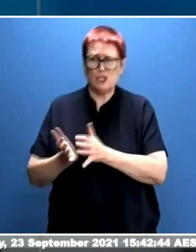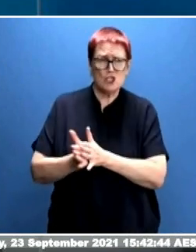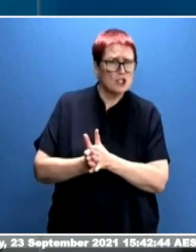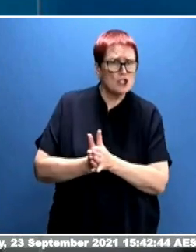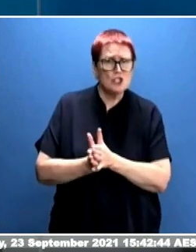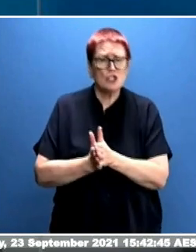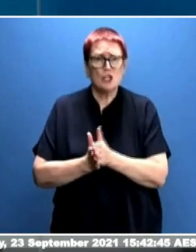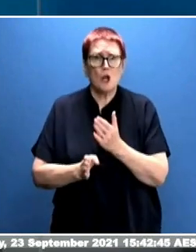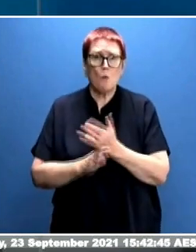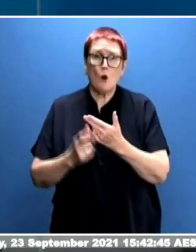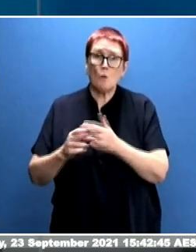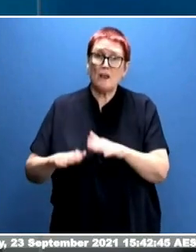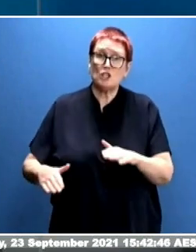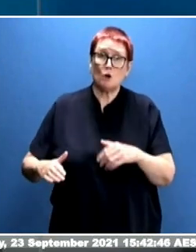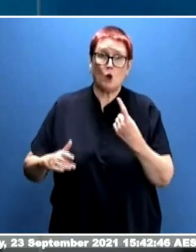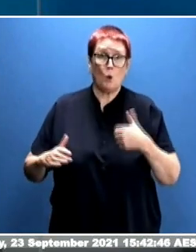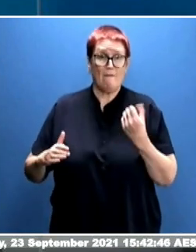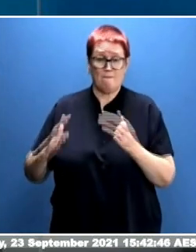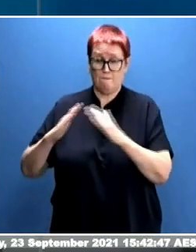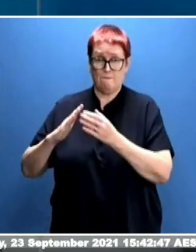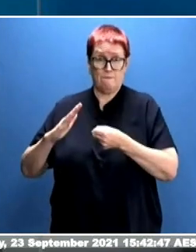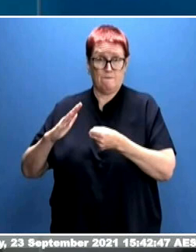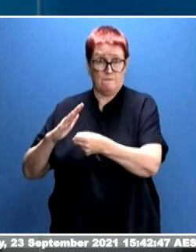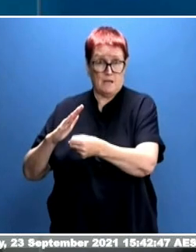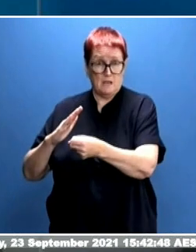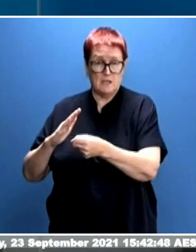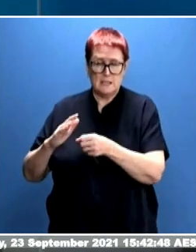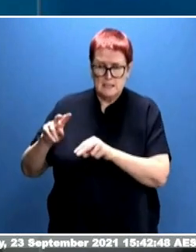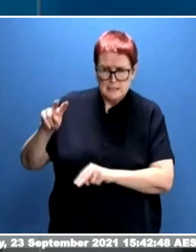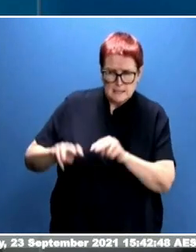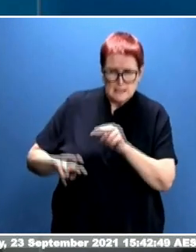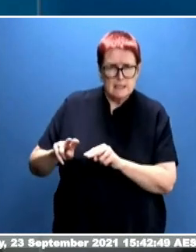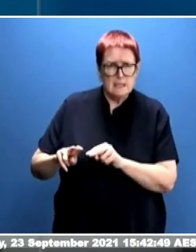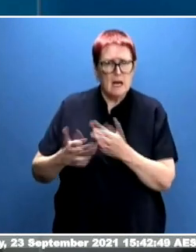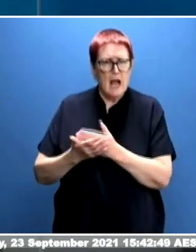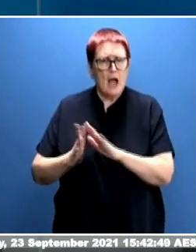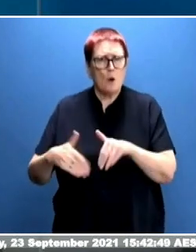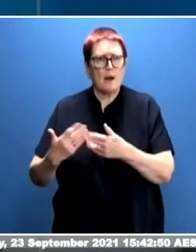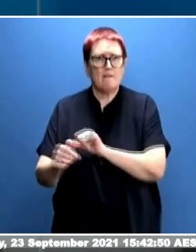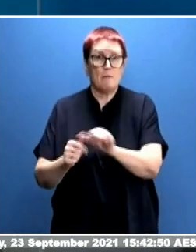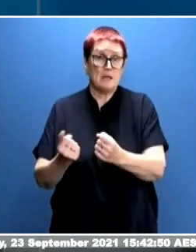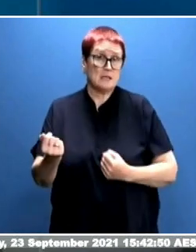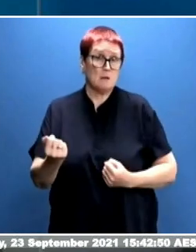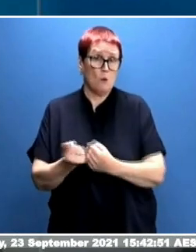children in out-of-home care to assess and support their development needs and